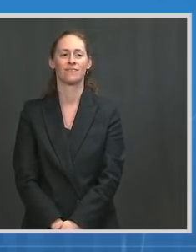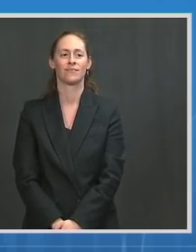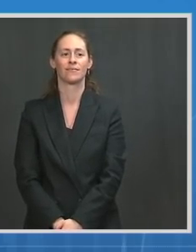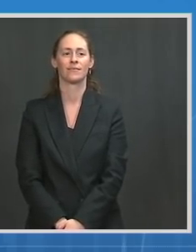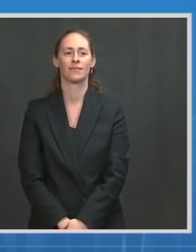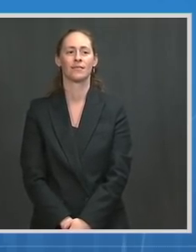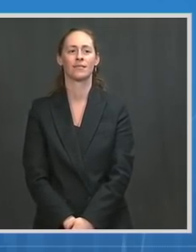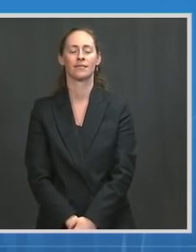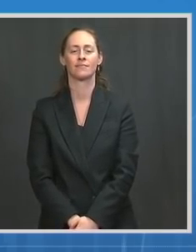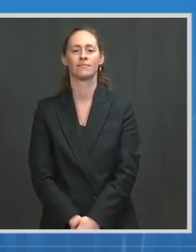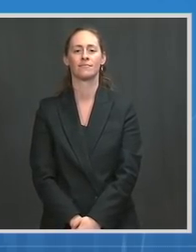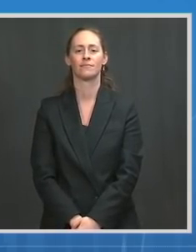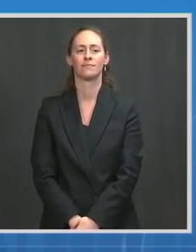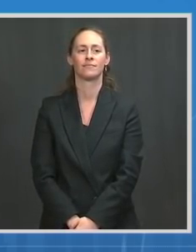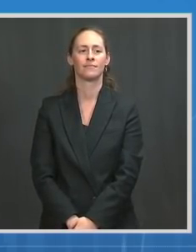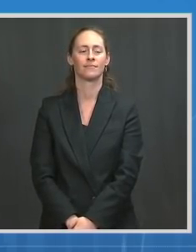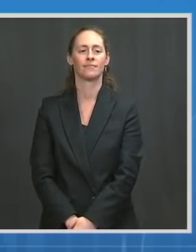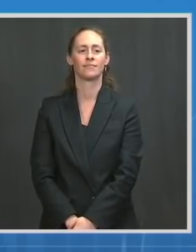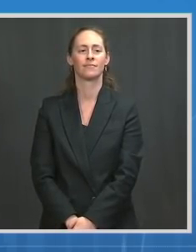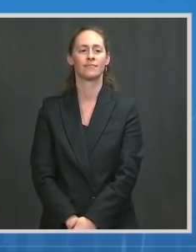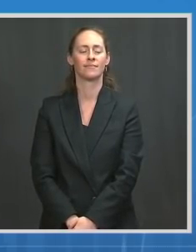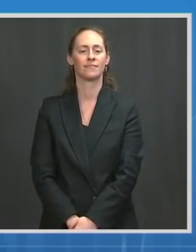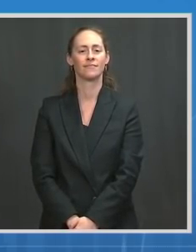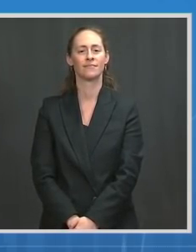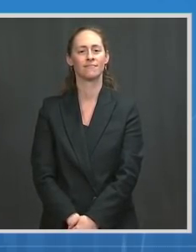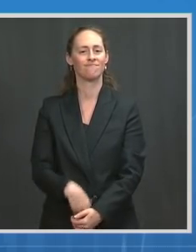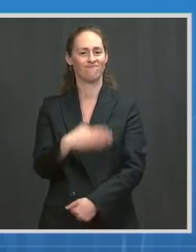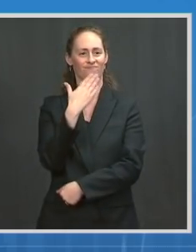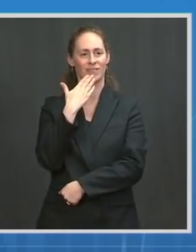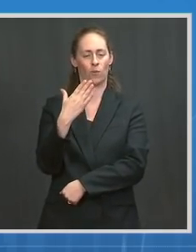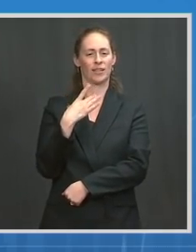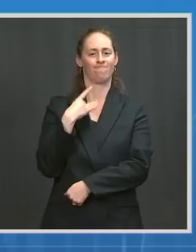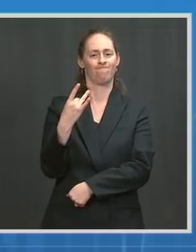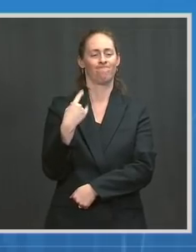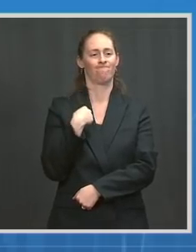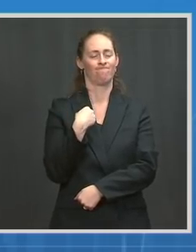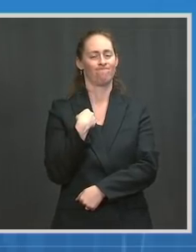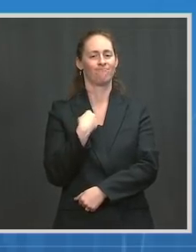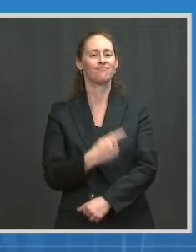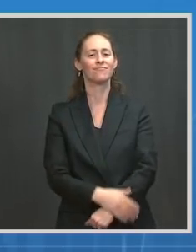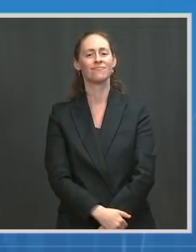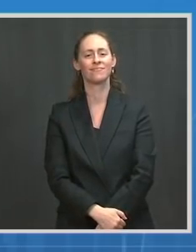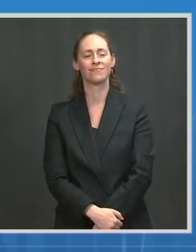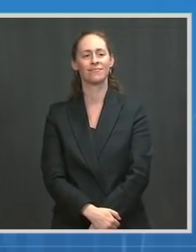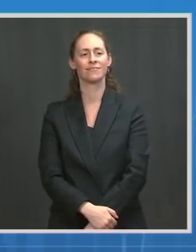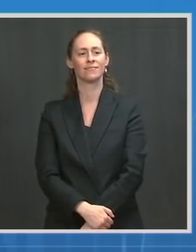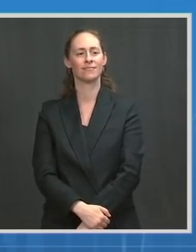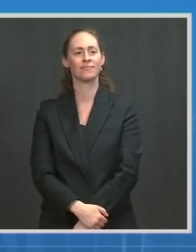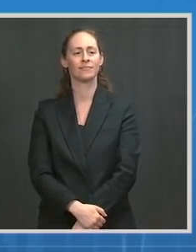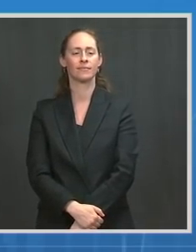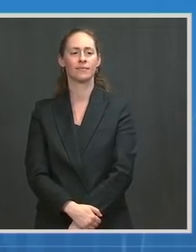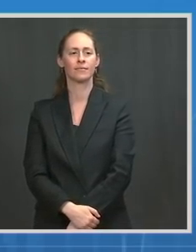The Press: Thank you for taking my question. I am wondering what this means about social distancing,